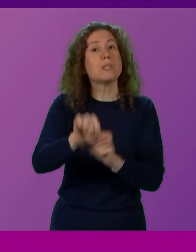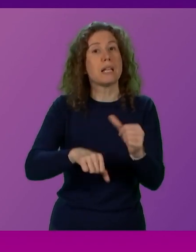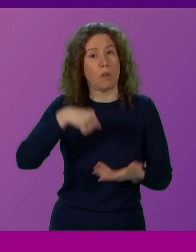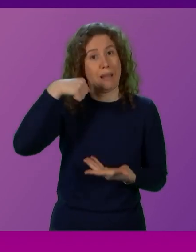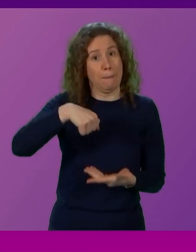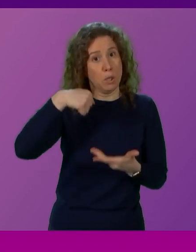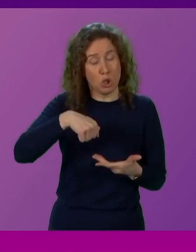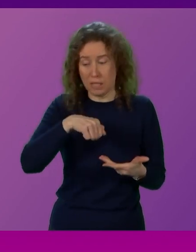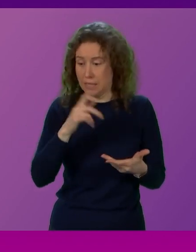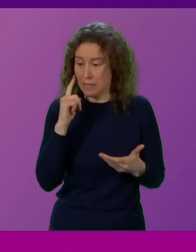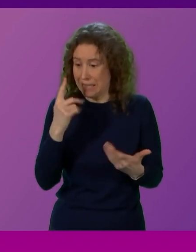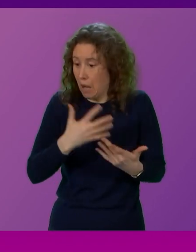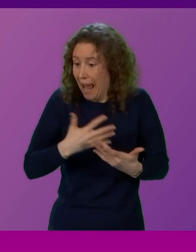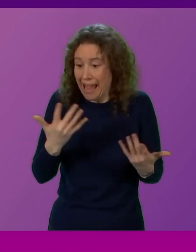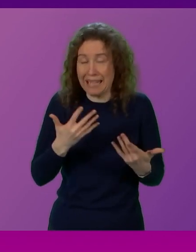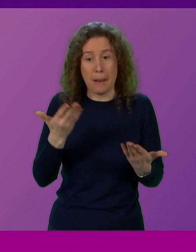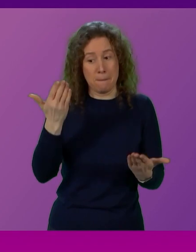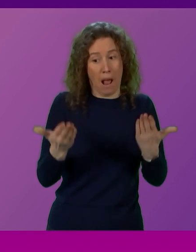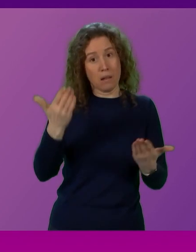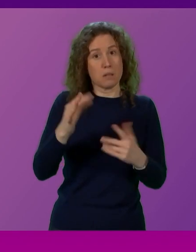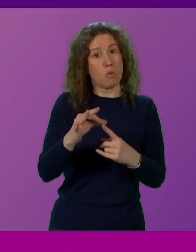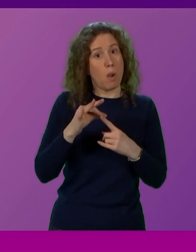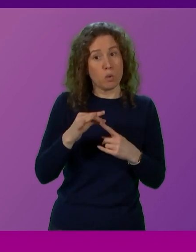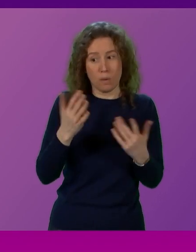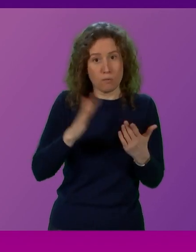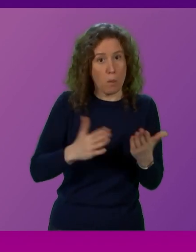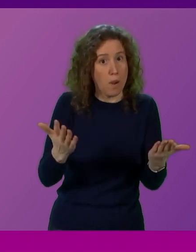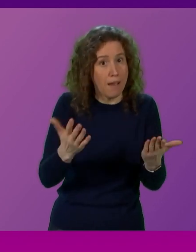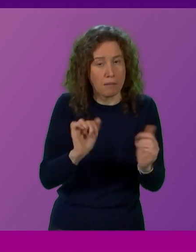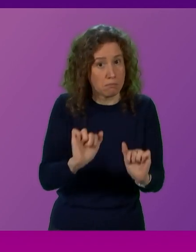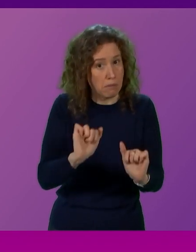any balanced proposals in that regard come from members on the Labour benches.